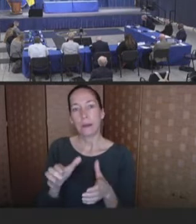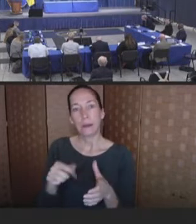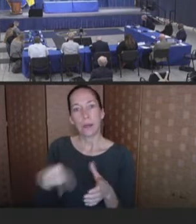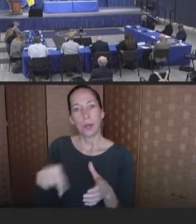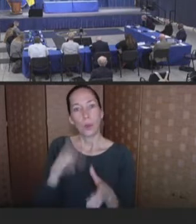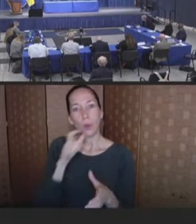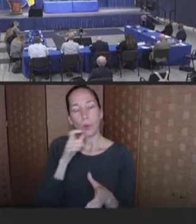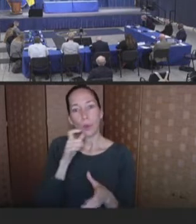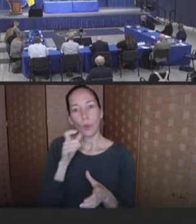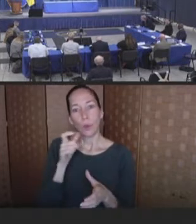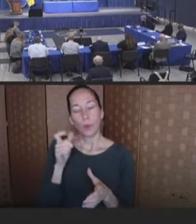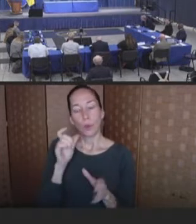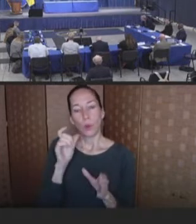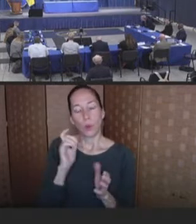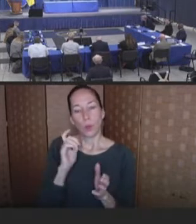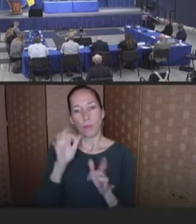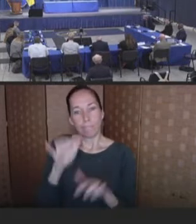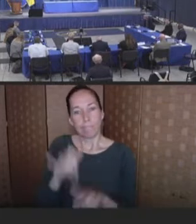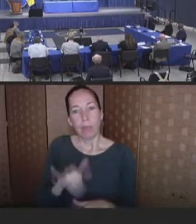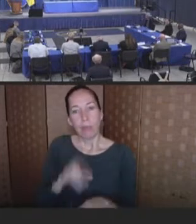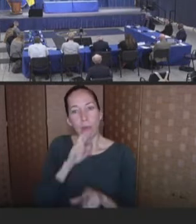going to be tremendously valuable.